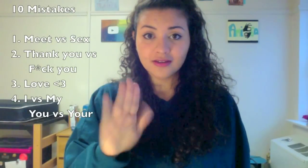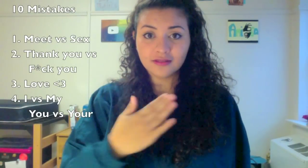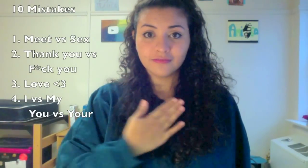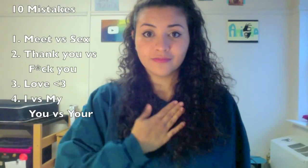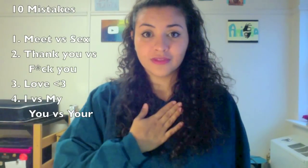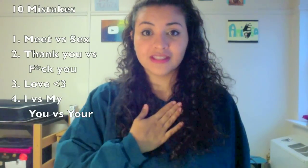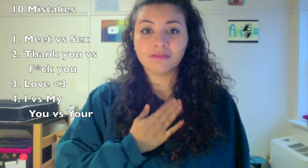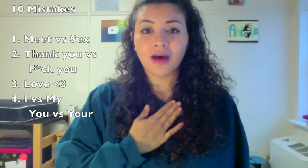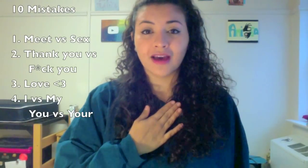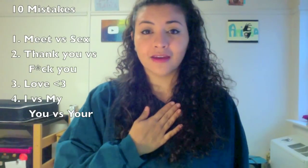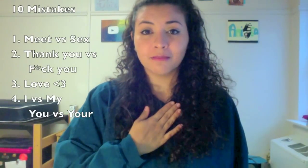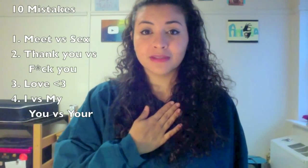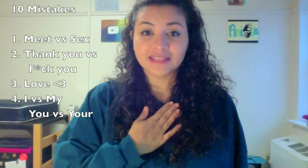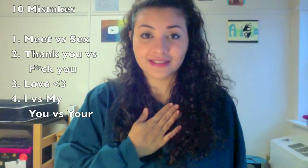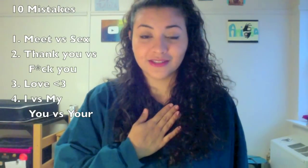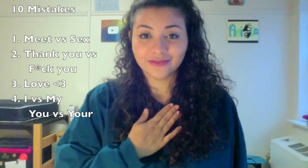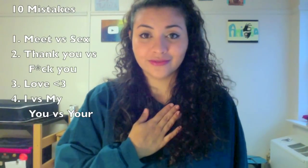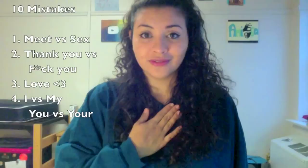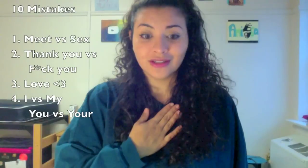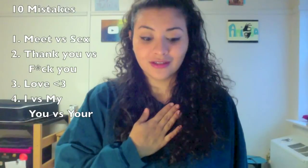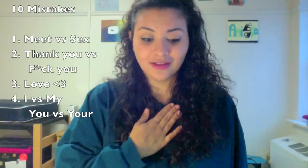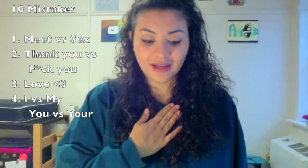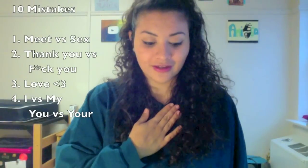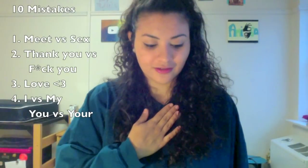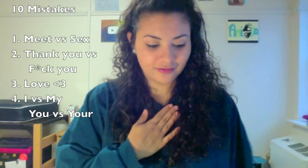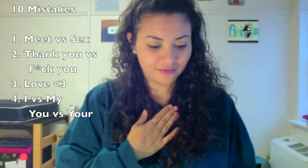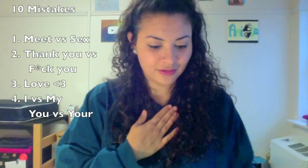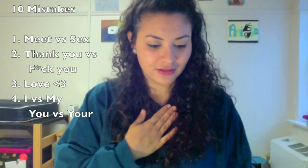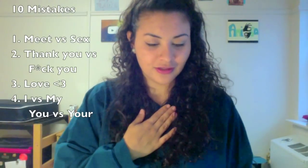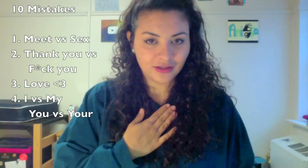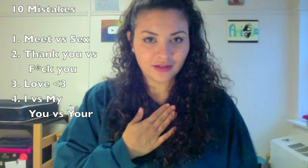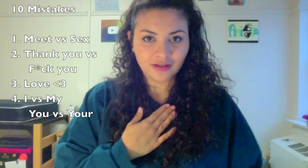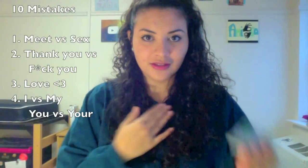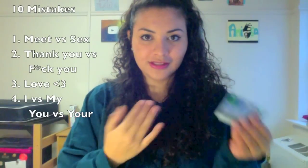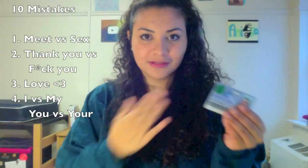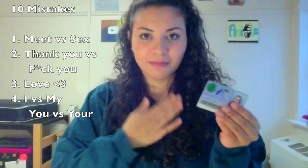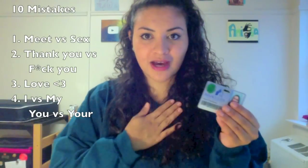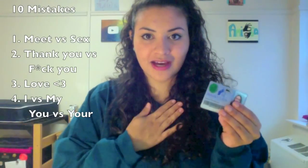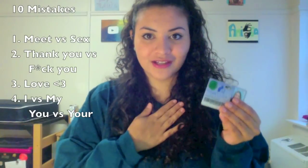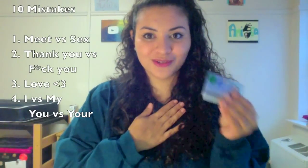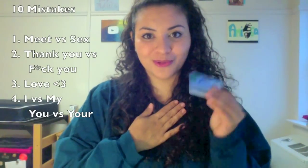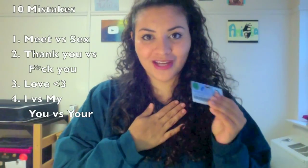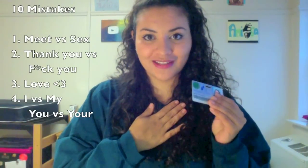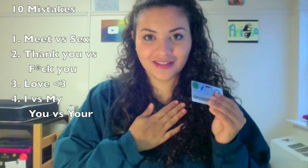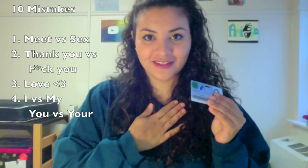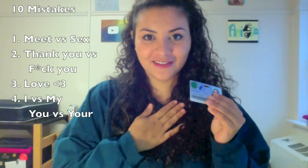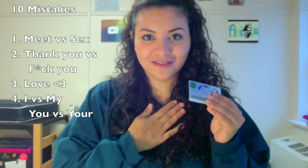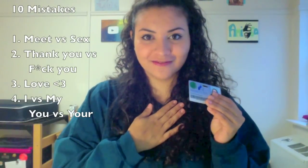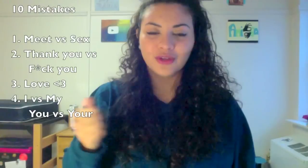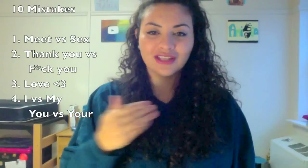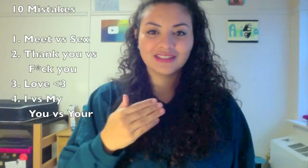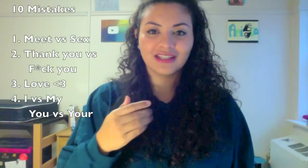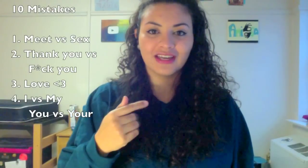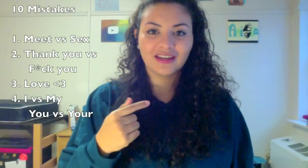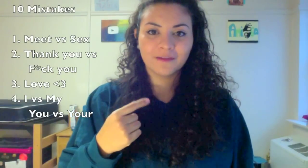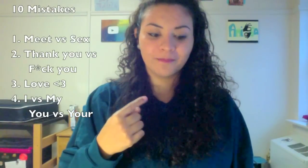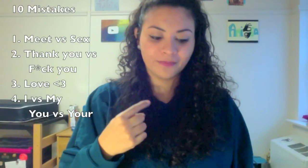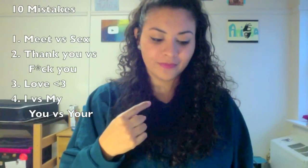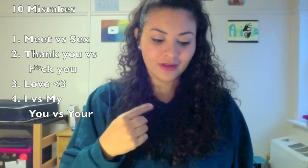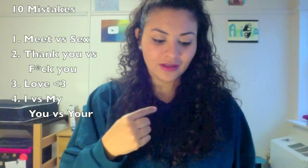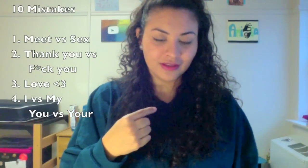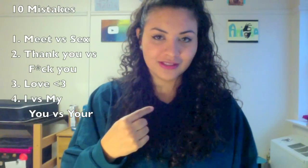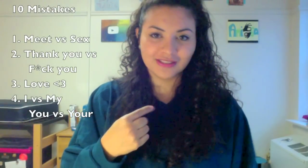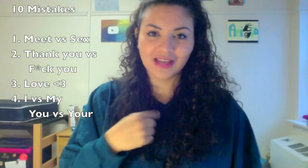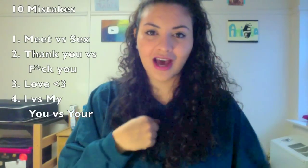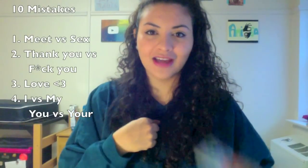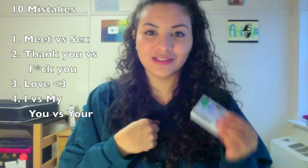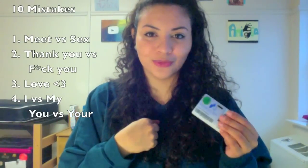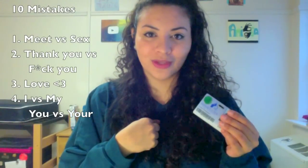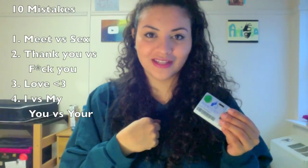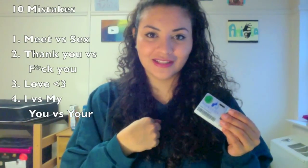Flat hand is "my" possessive. Like this is my school ID. You cant like, this is I school